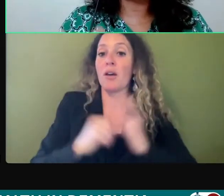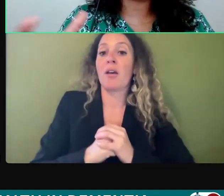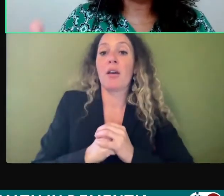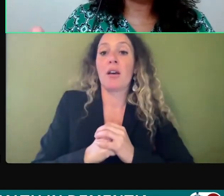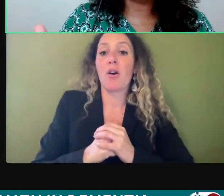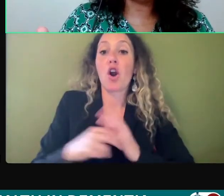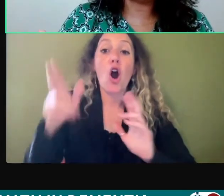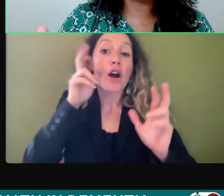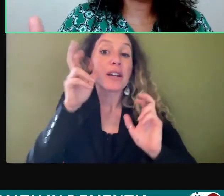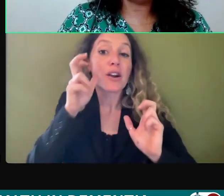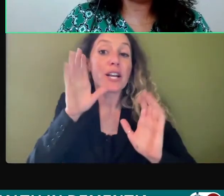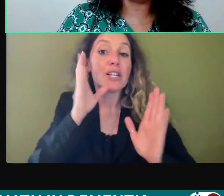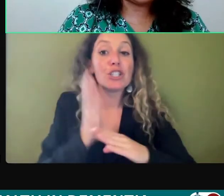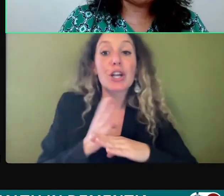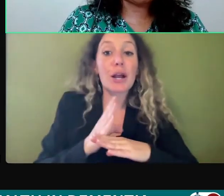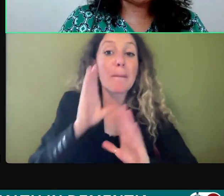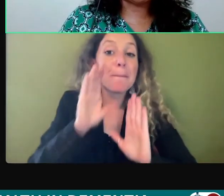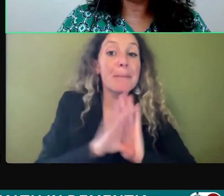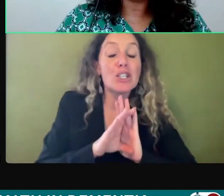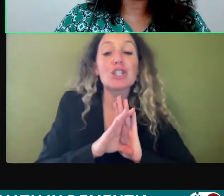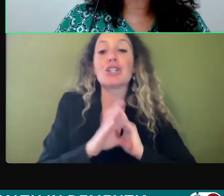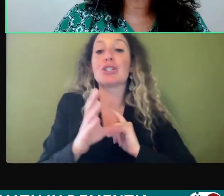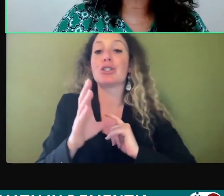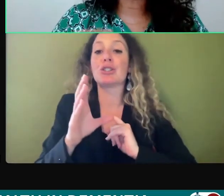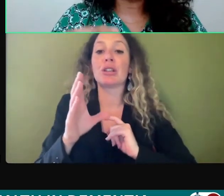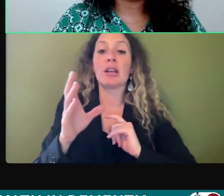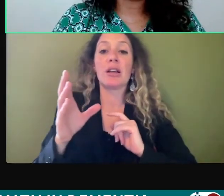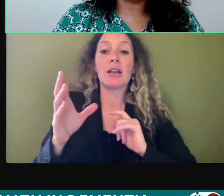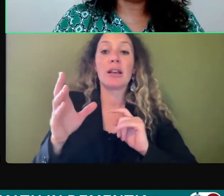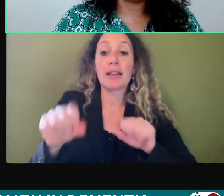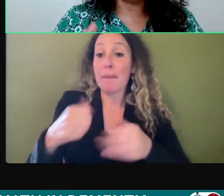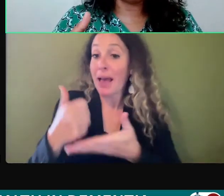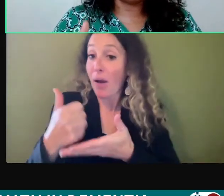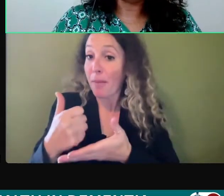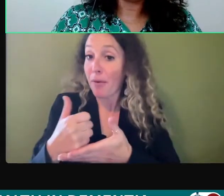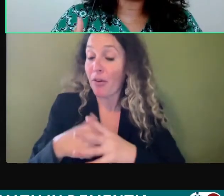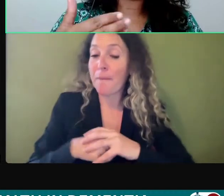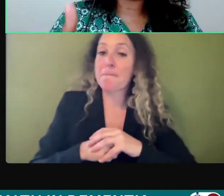or graphics that you're explaining can be helpful. Using teach back, that when you are giving some